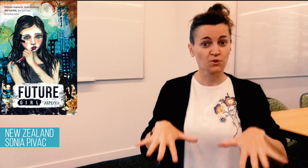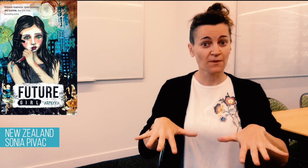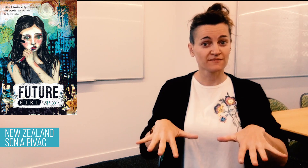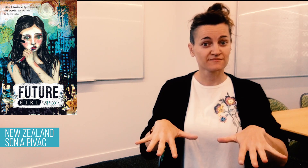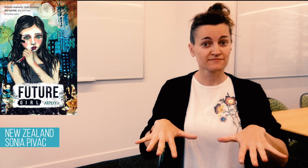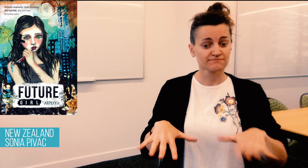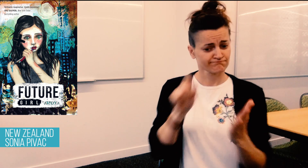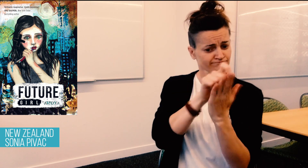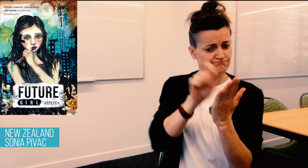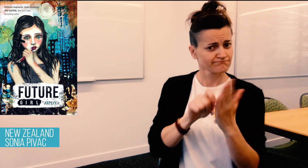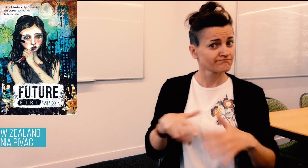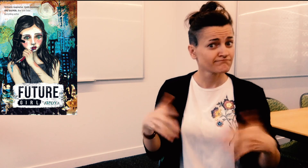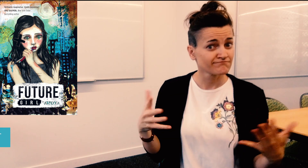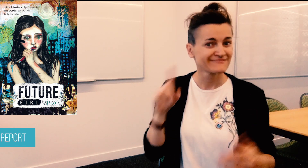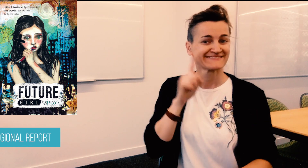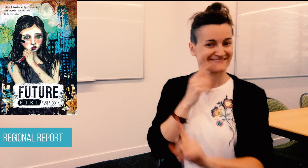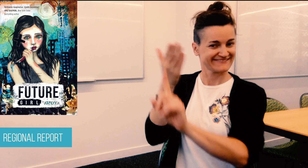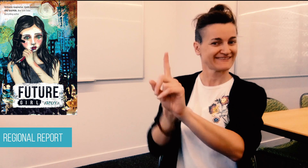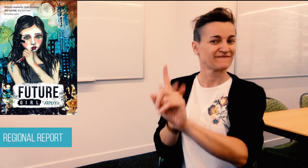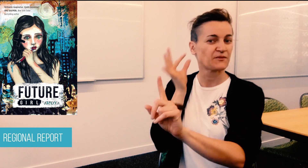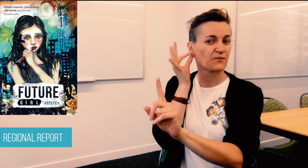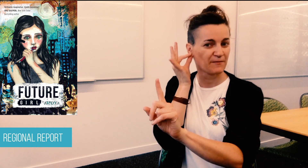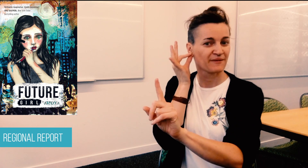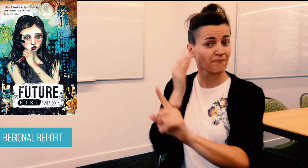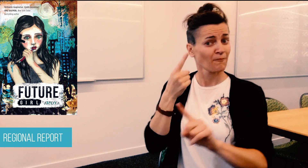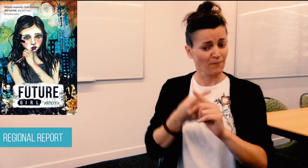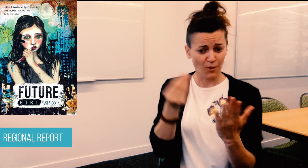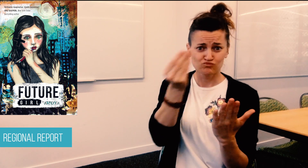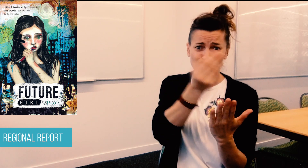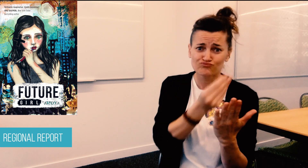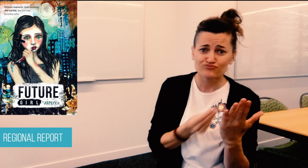It was authored by a Deaf woman who also added